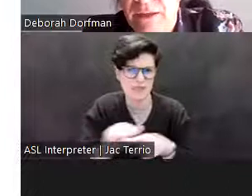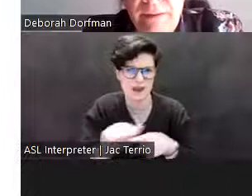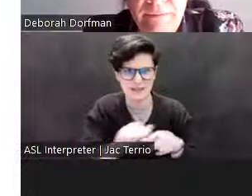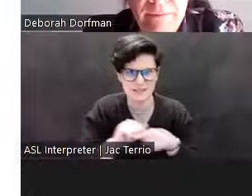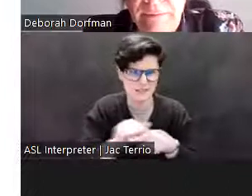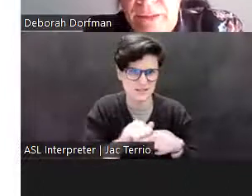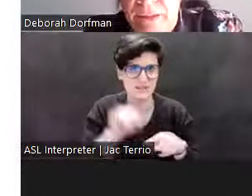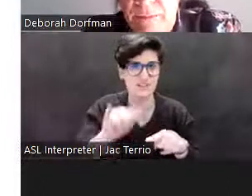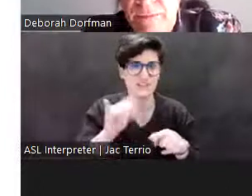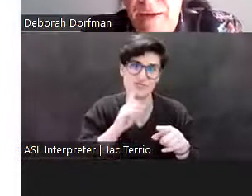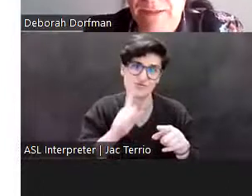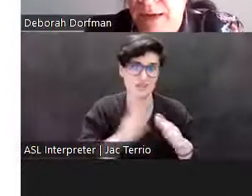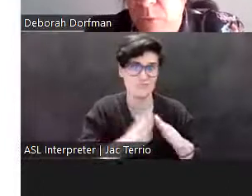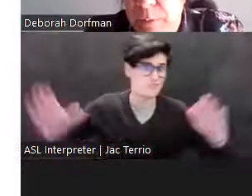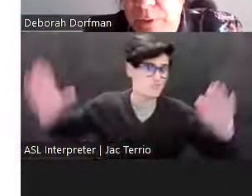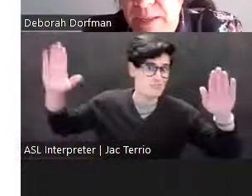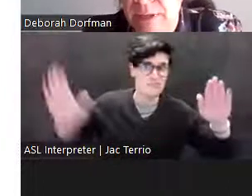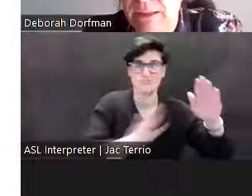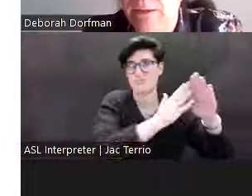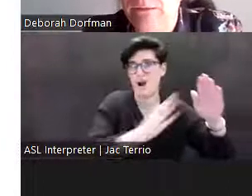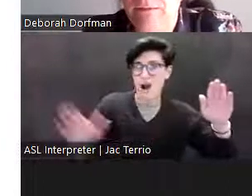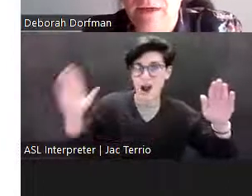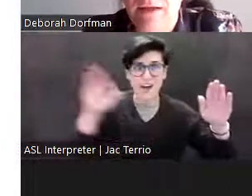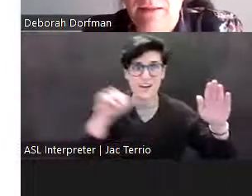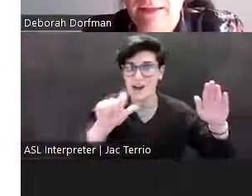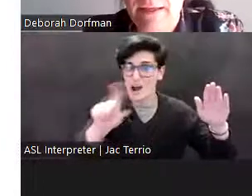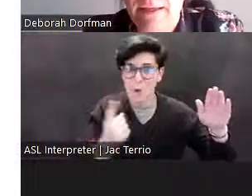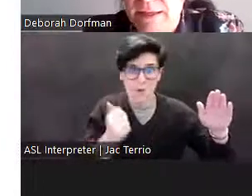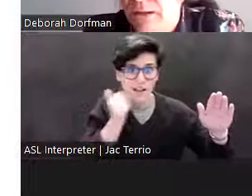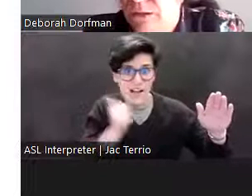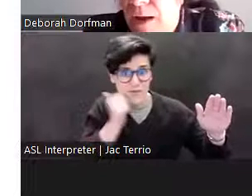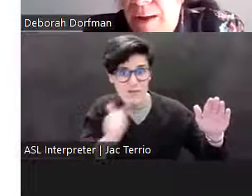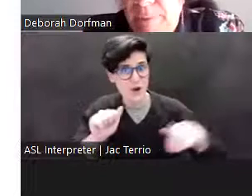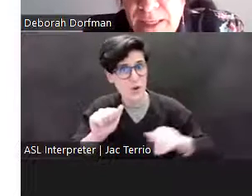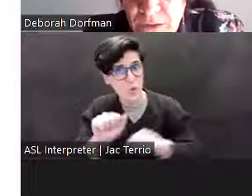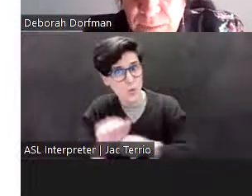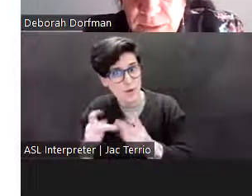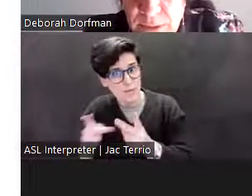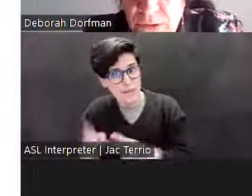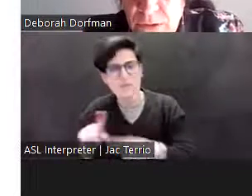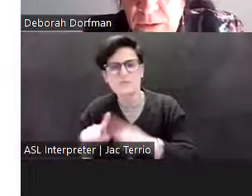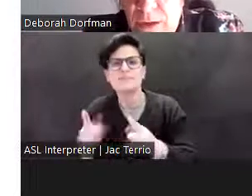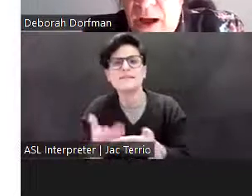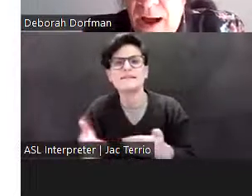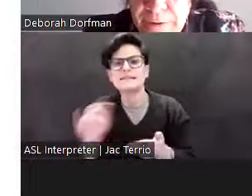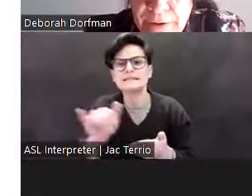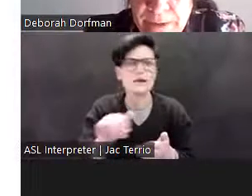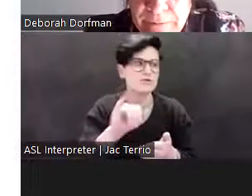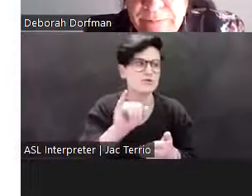in you know everyday workplace, but it includes things like a job application procedure, hiring,